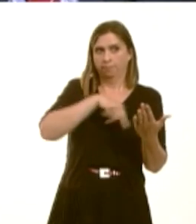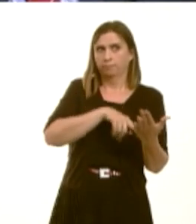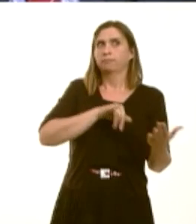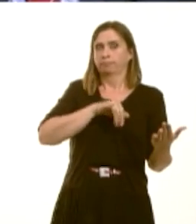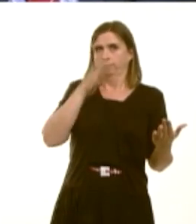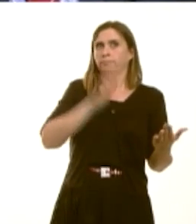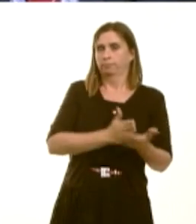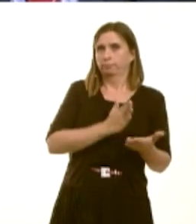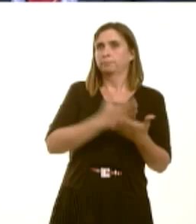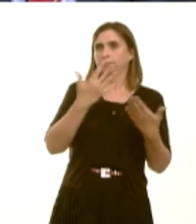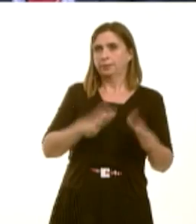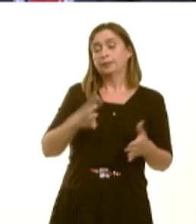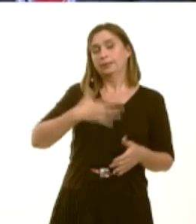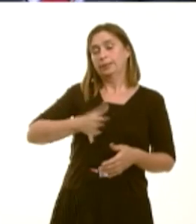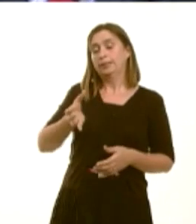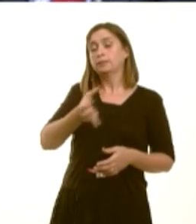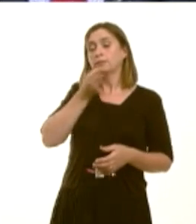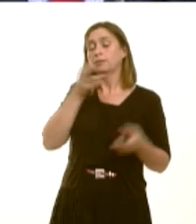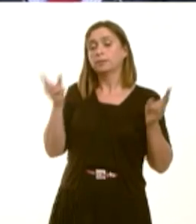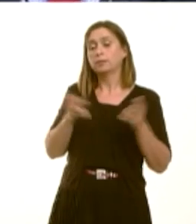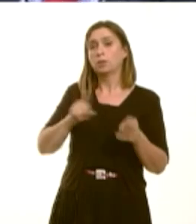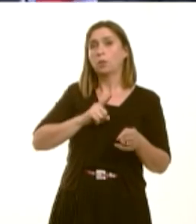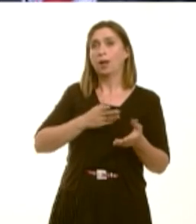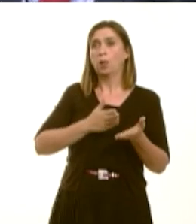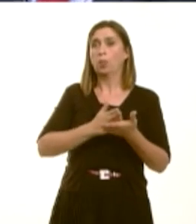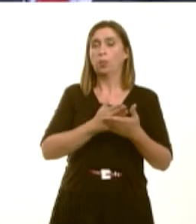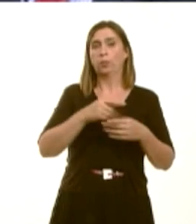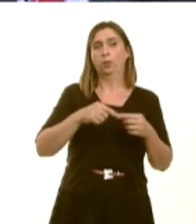regulate and reduce alcohol consumption is through minimum pricing, and we wait to see,